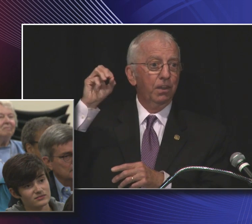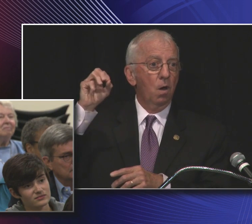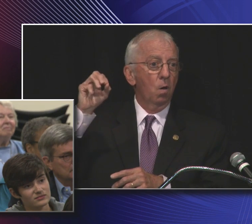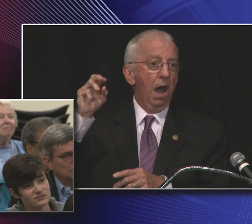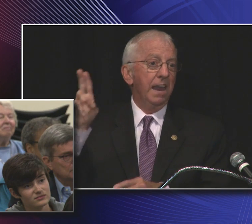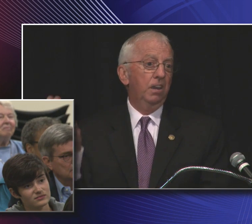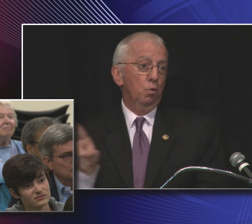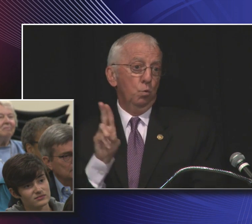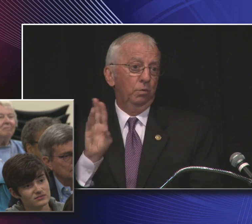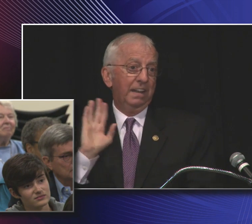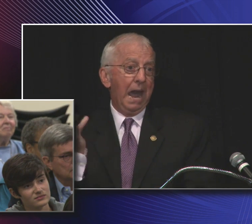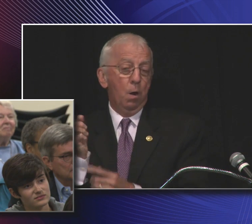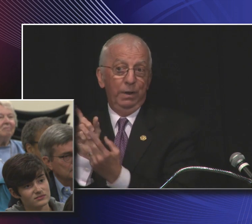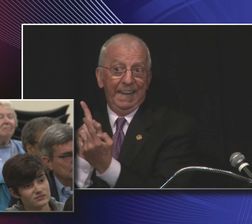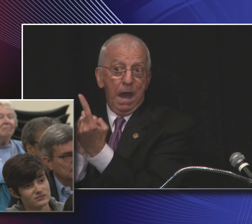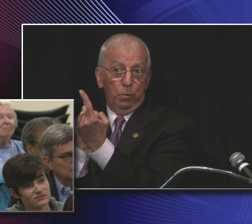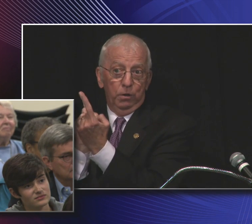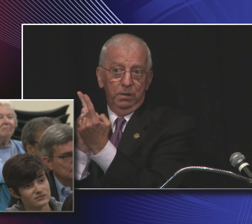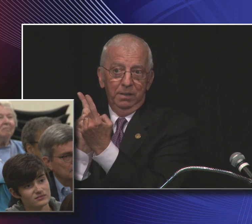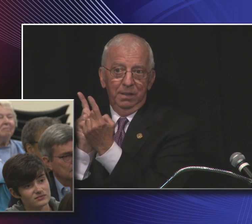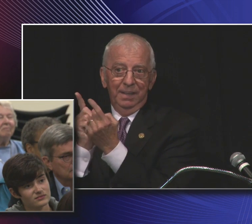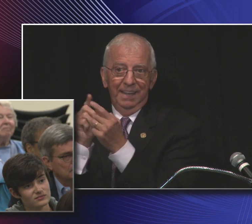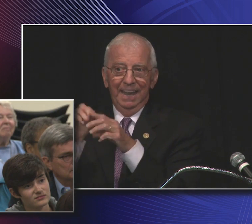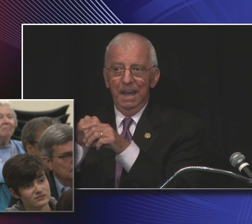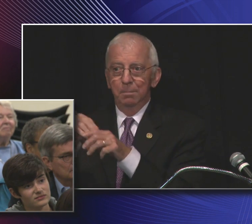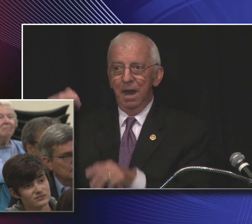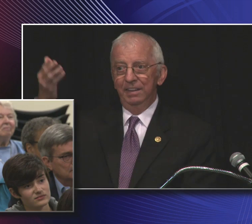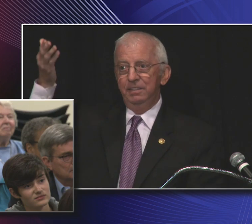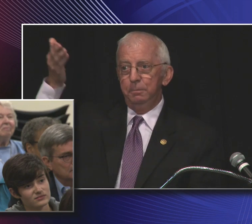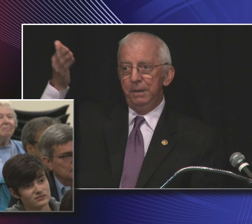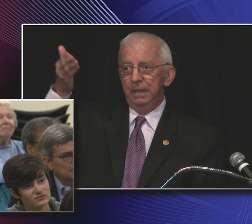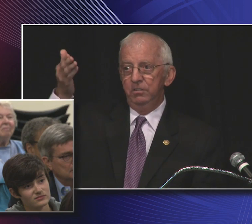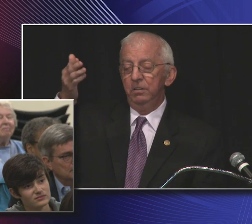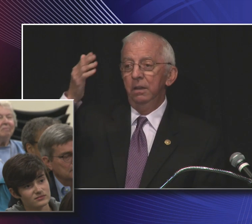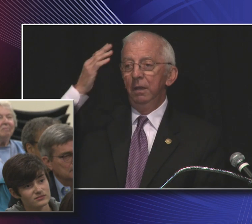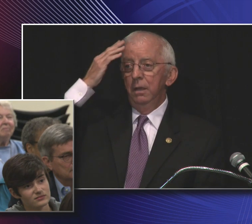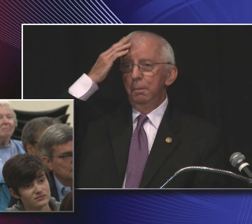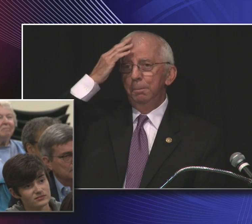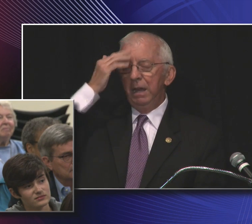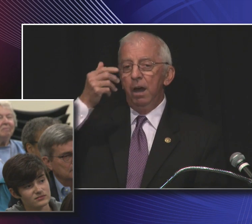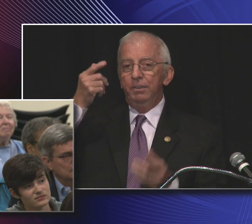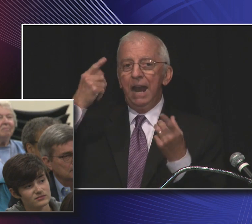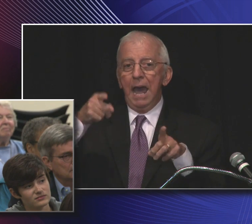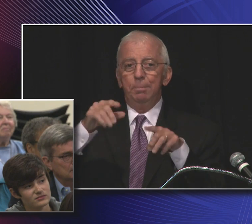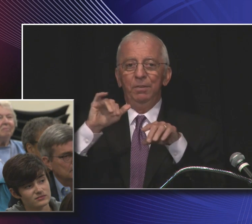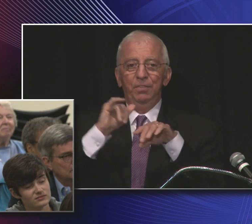So I used our encounter in my speech because it happens